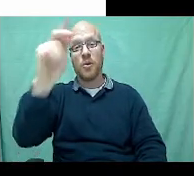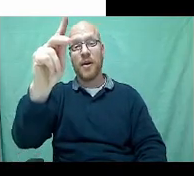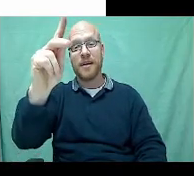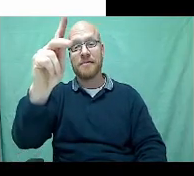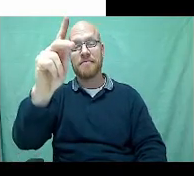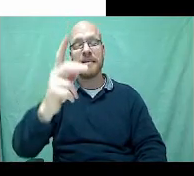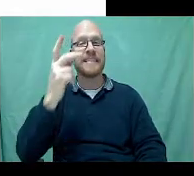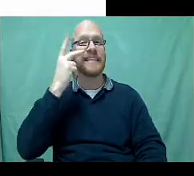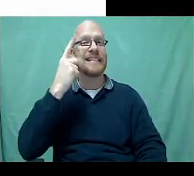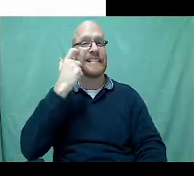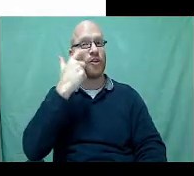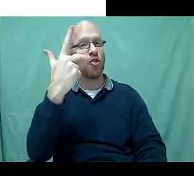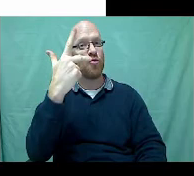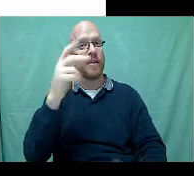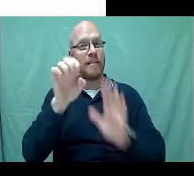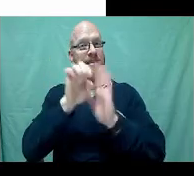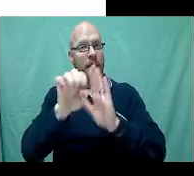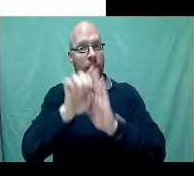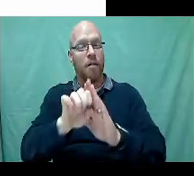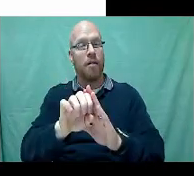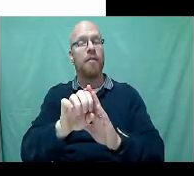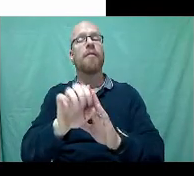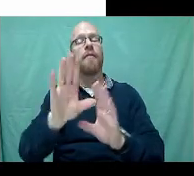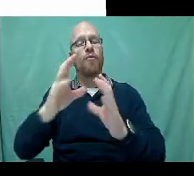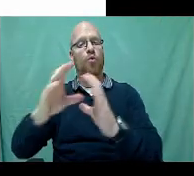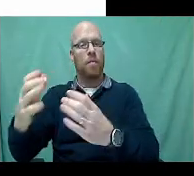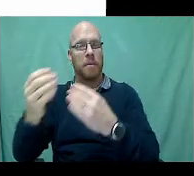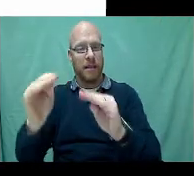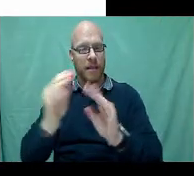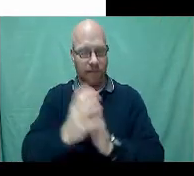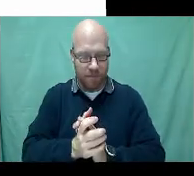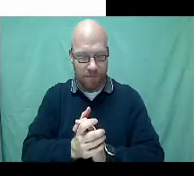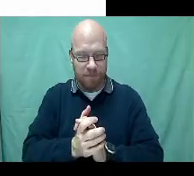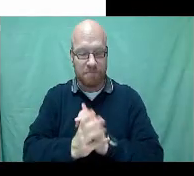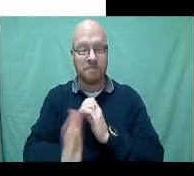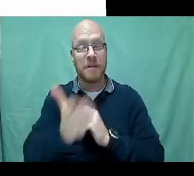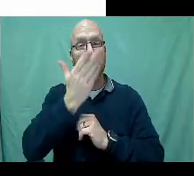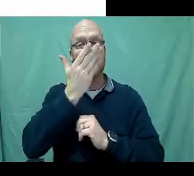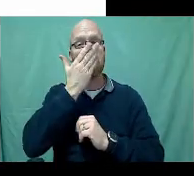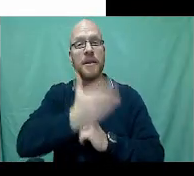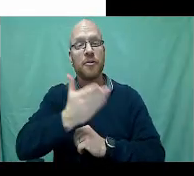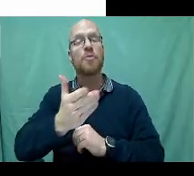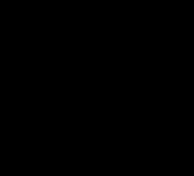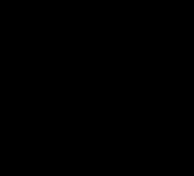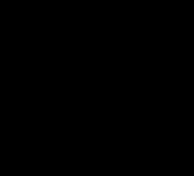Okay, these are our 3 examples we just went over for grouping method, thank you, and good.